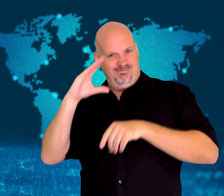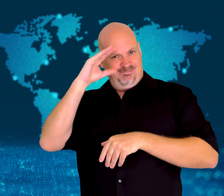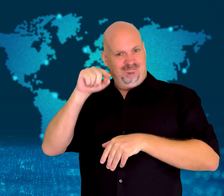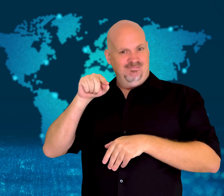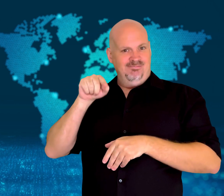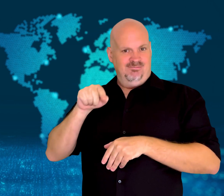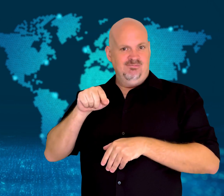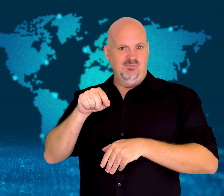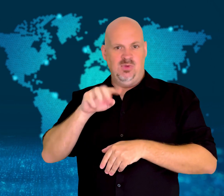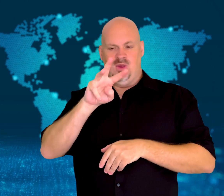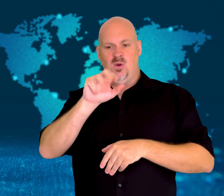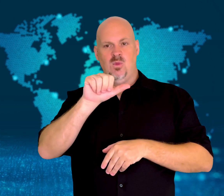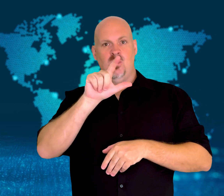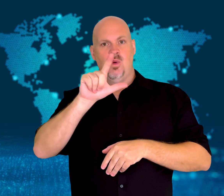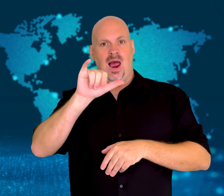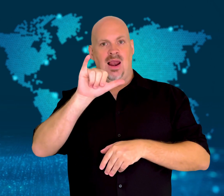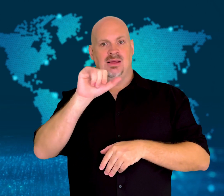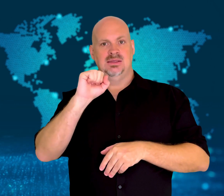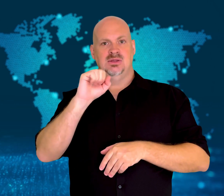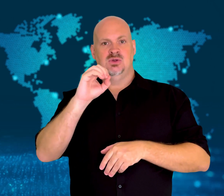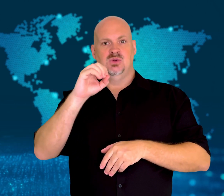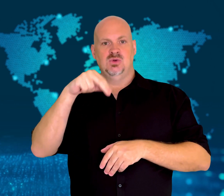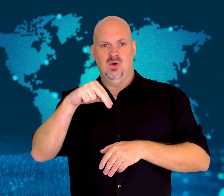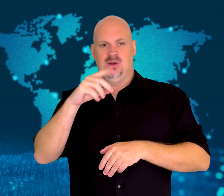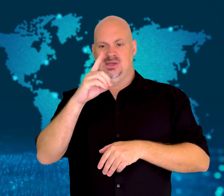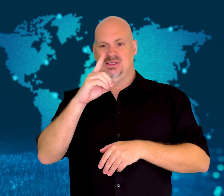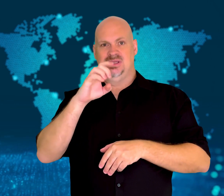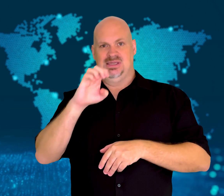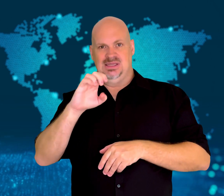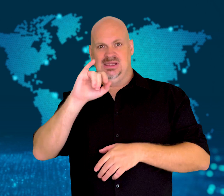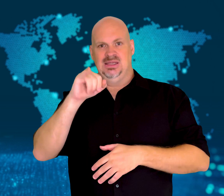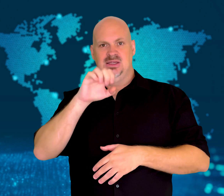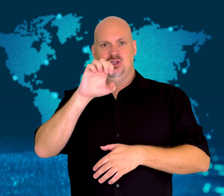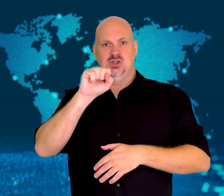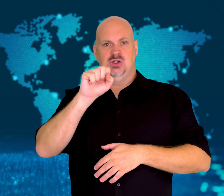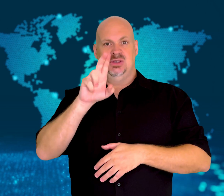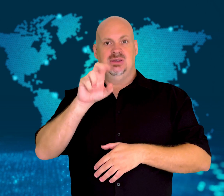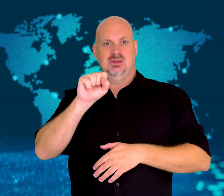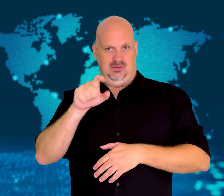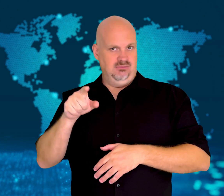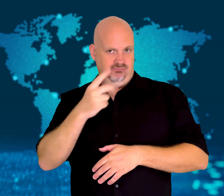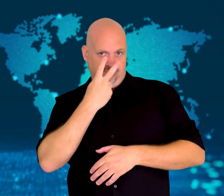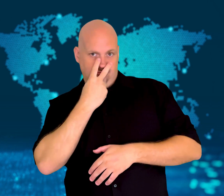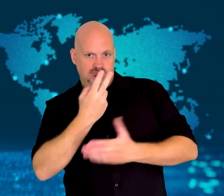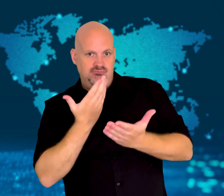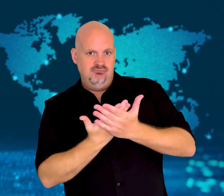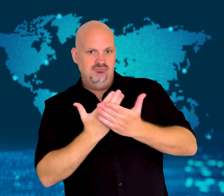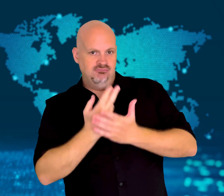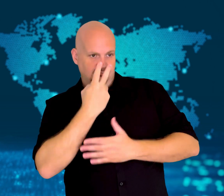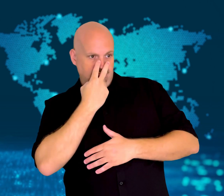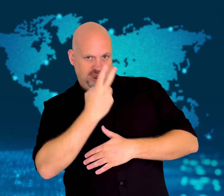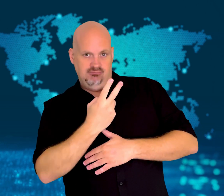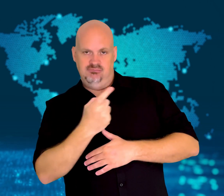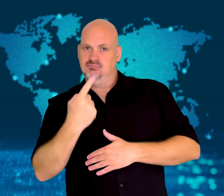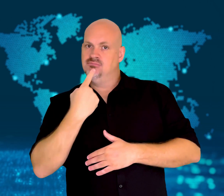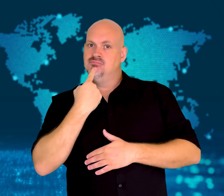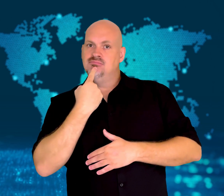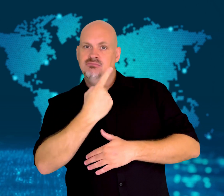Santos' nephew, Wallyson de Jesus, witnessed the incident.